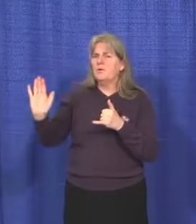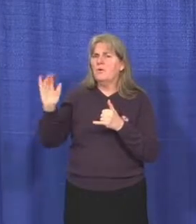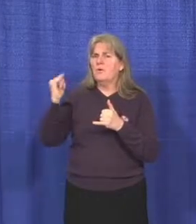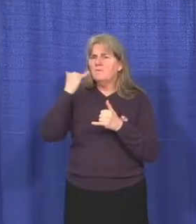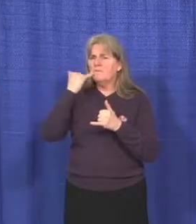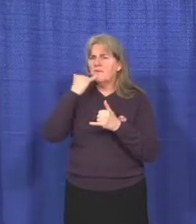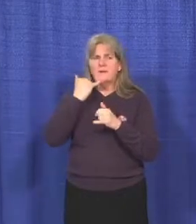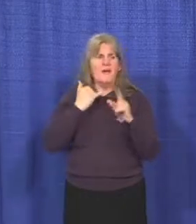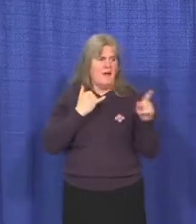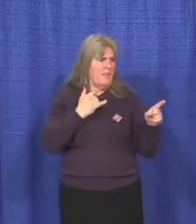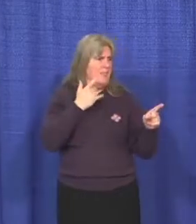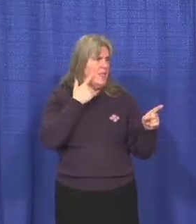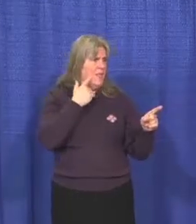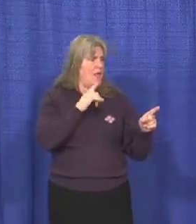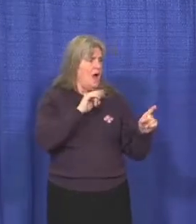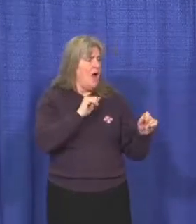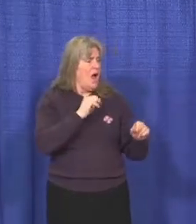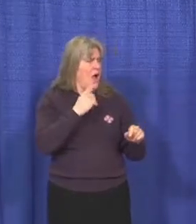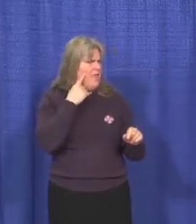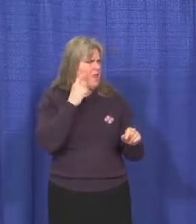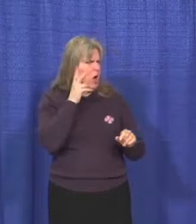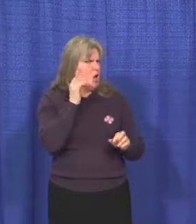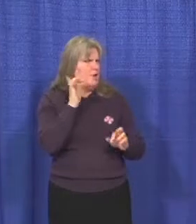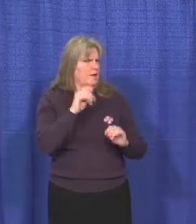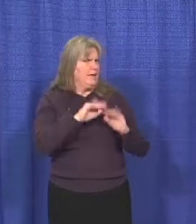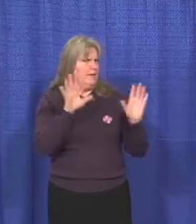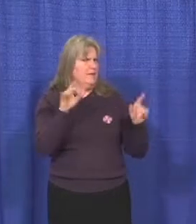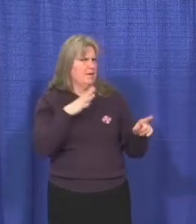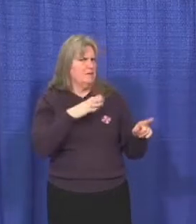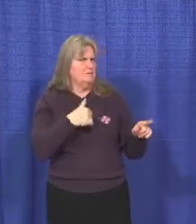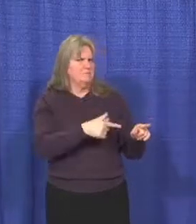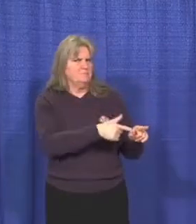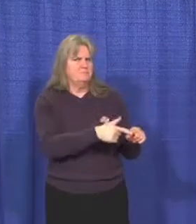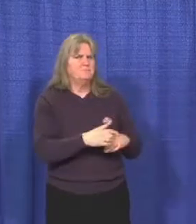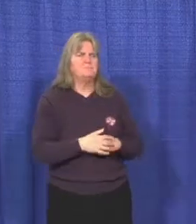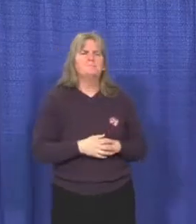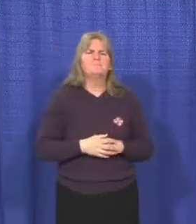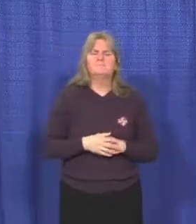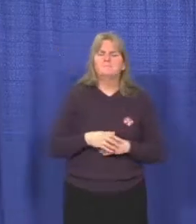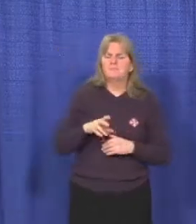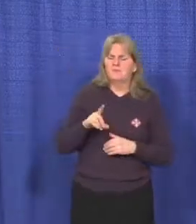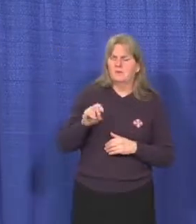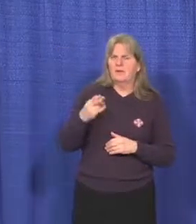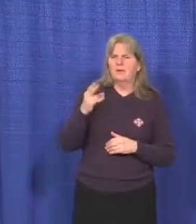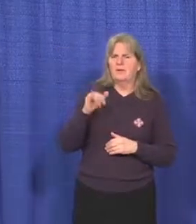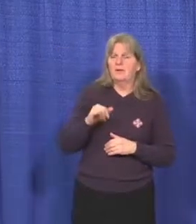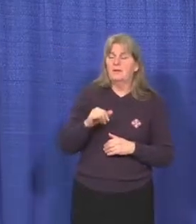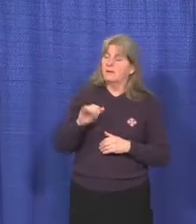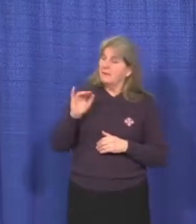Philippe, please repeat the question. I heard him okay.